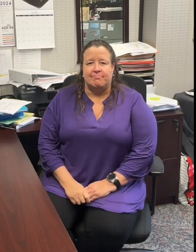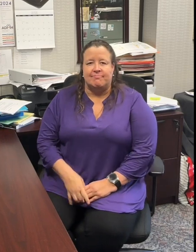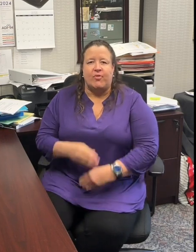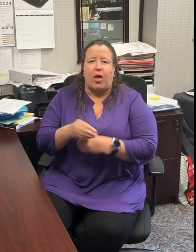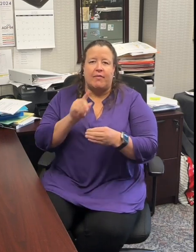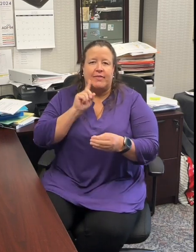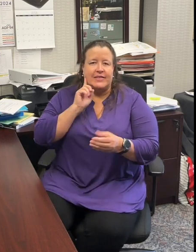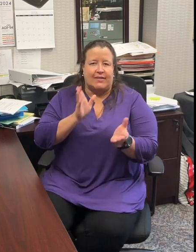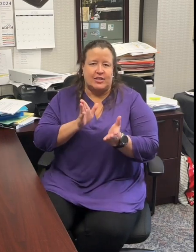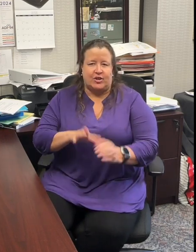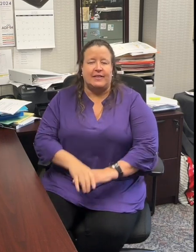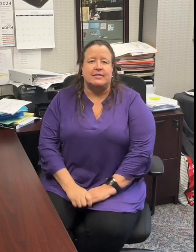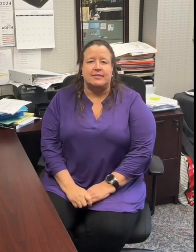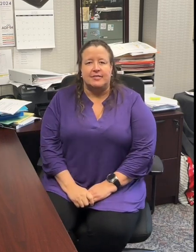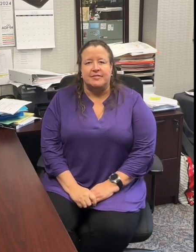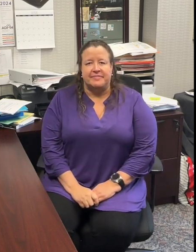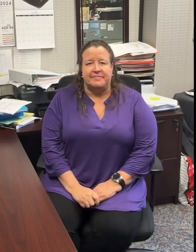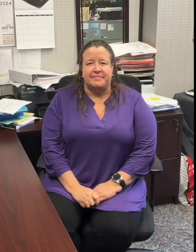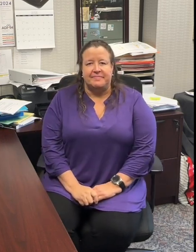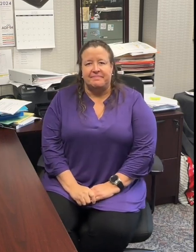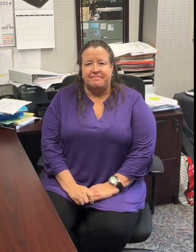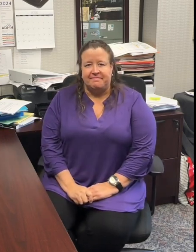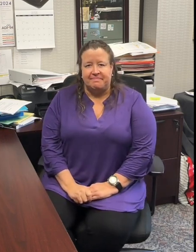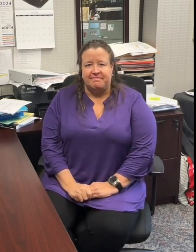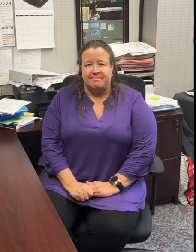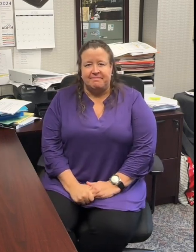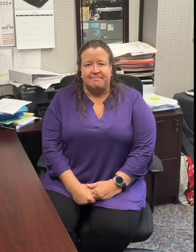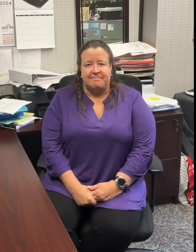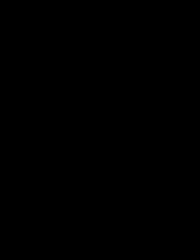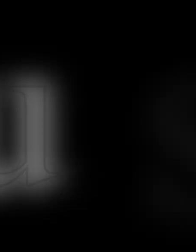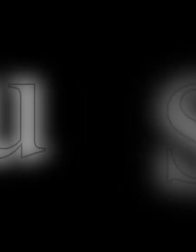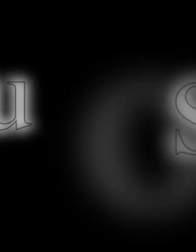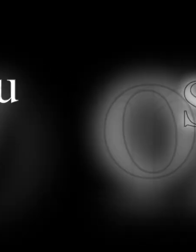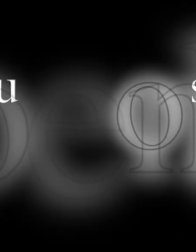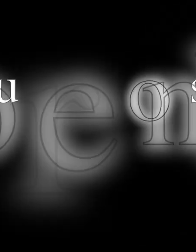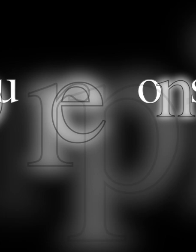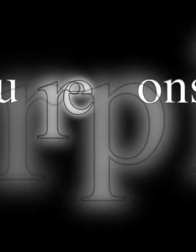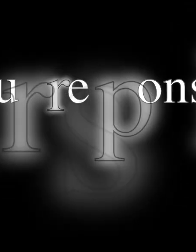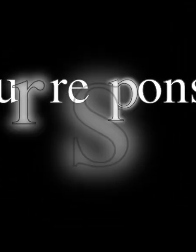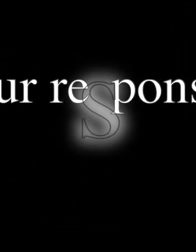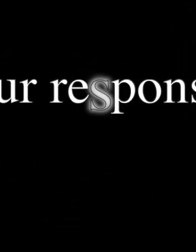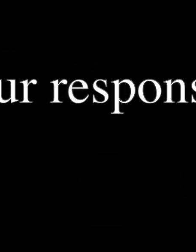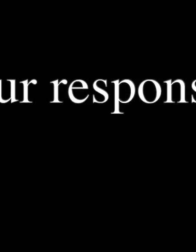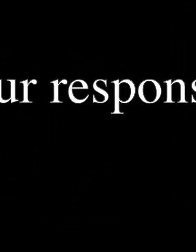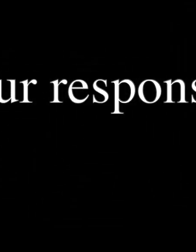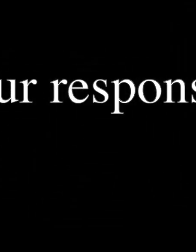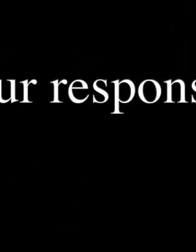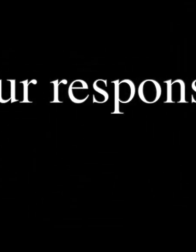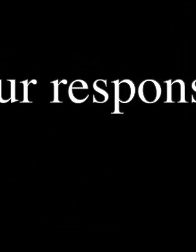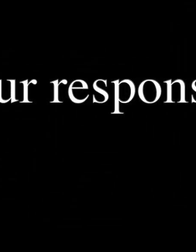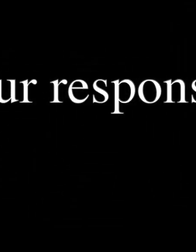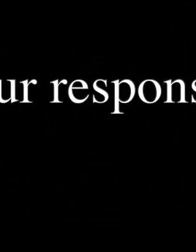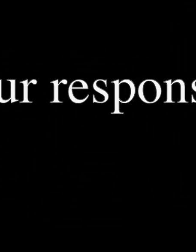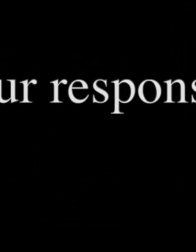Coordinator for the office of Deaf Services.